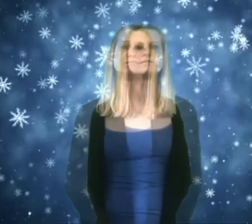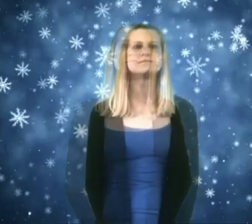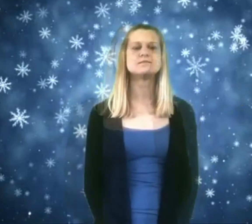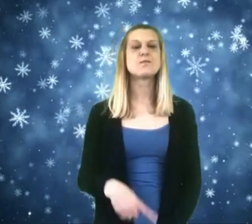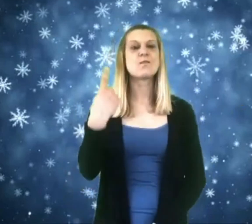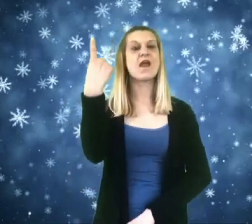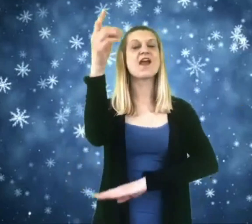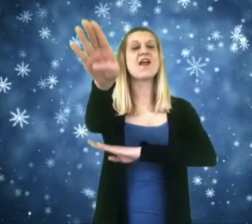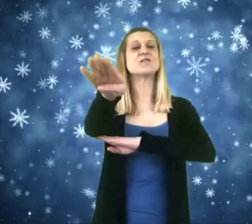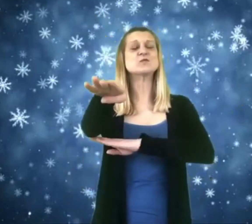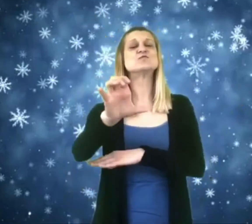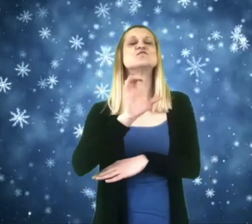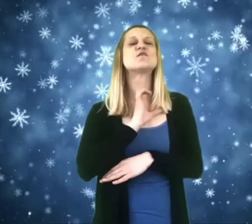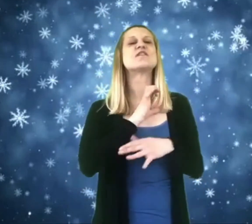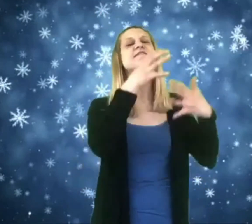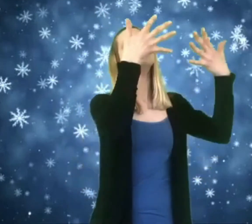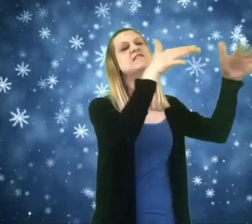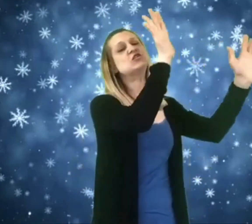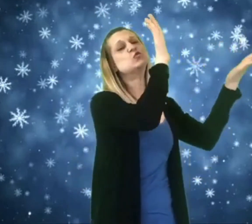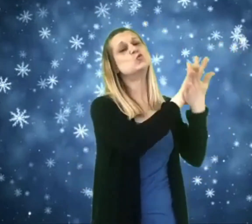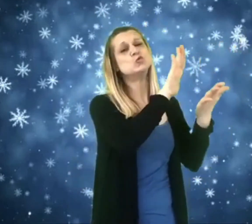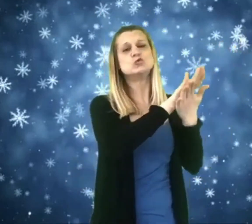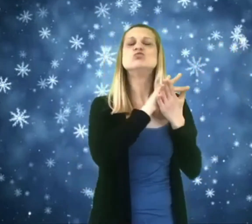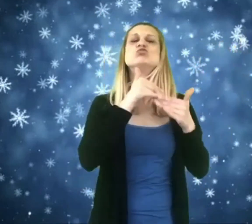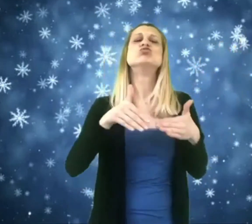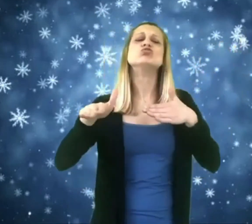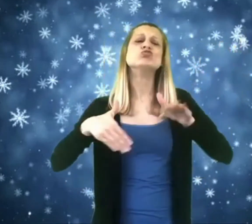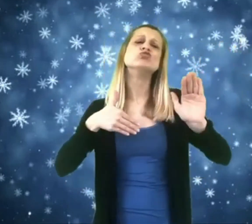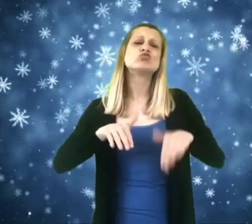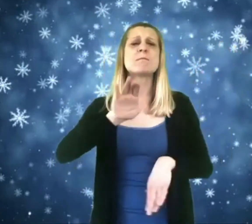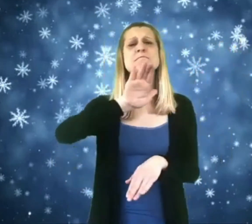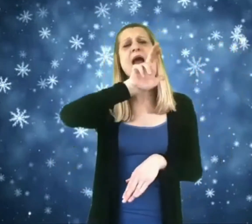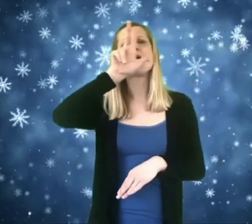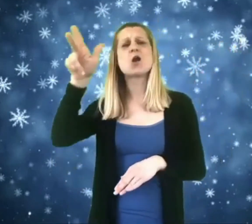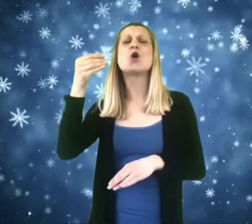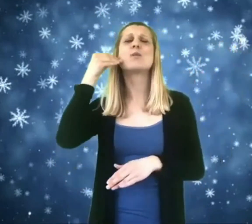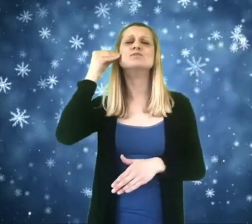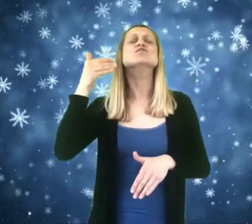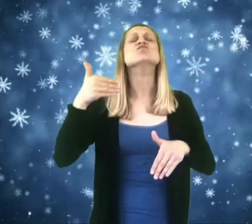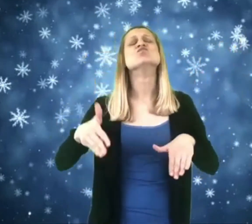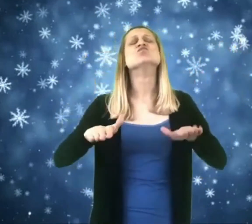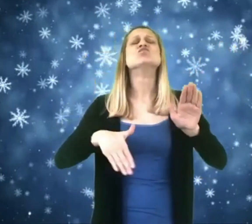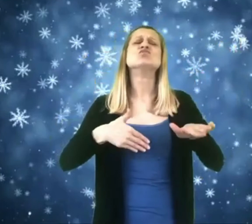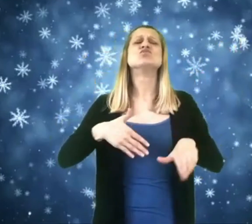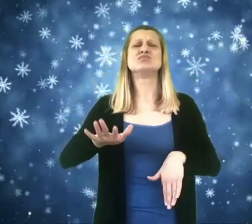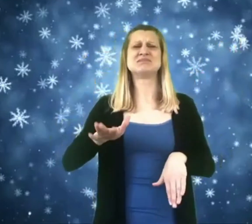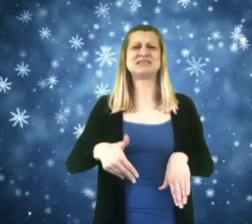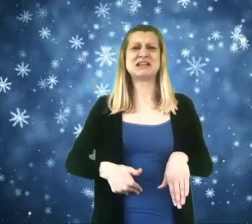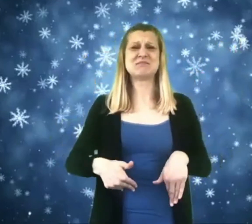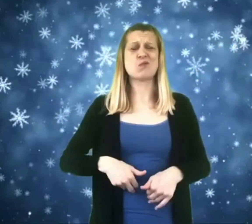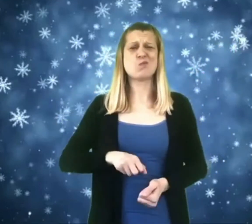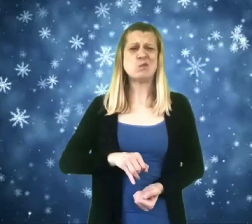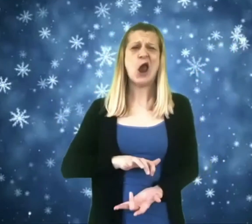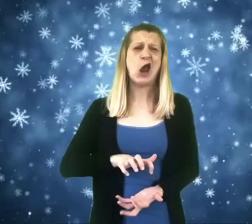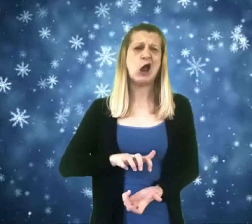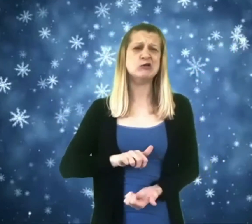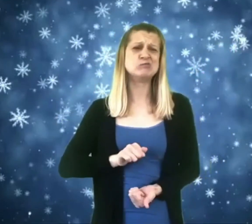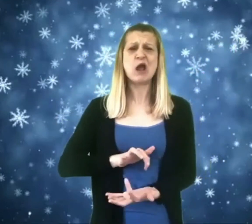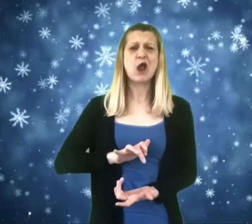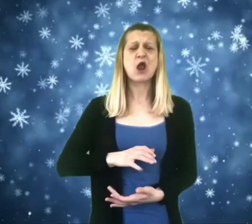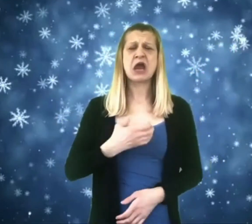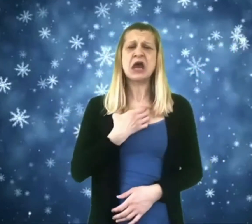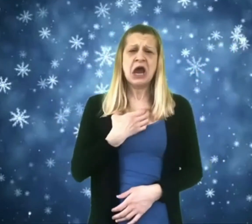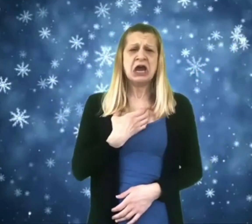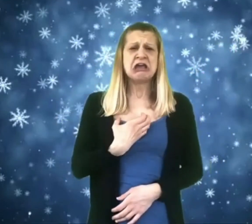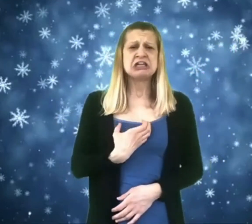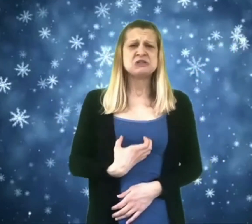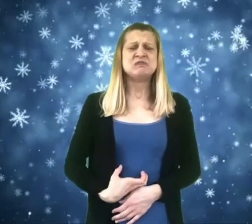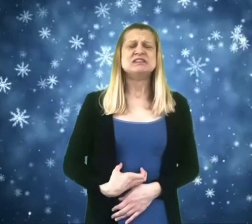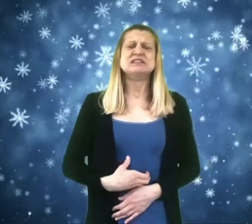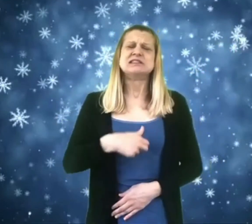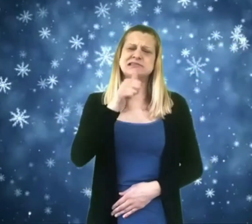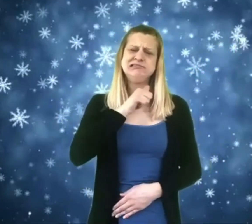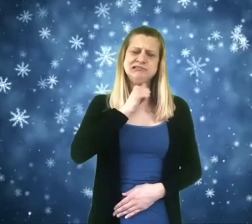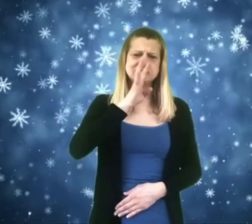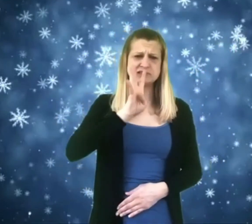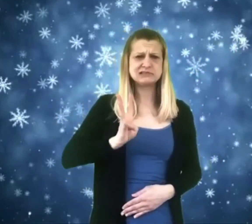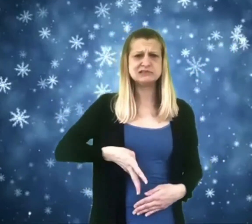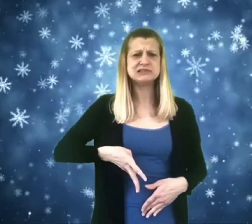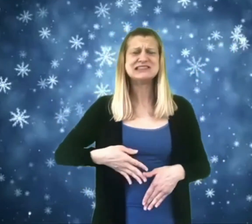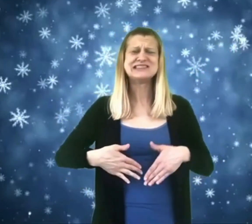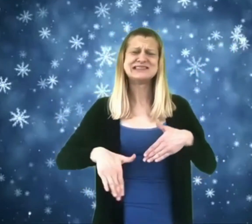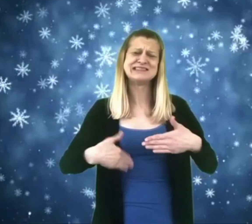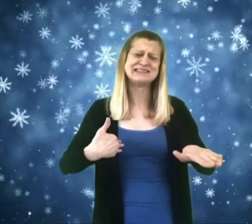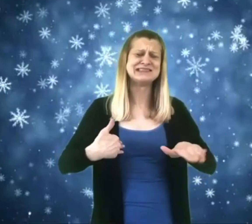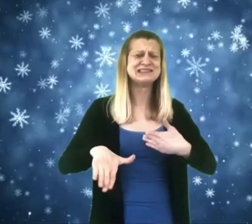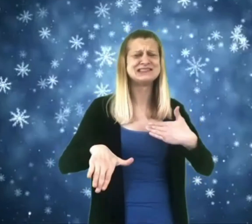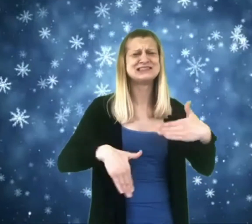Then one afternoon, walking back home with the icy wind in his face (and incidentally feeling hungrier than he had ever felt before),